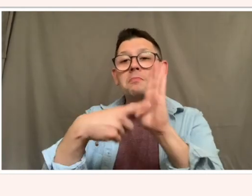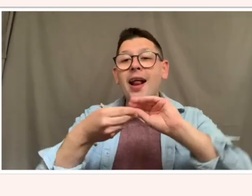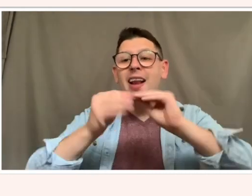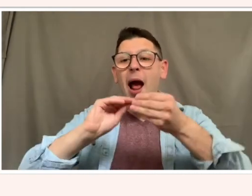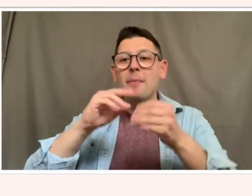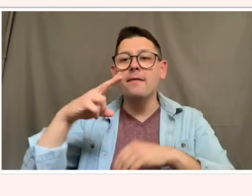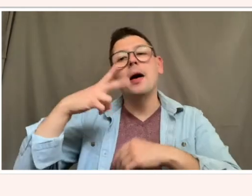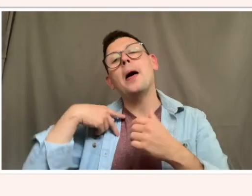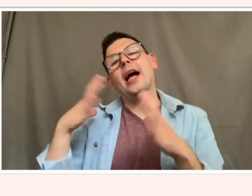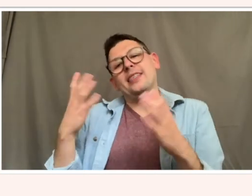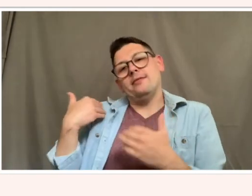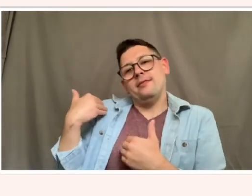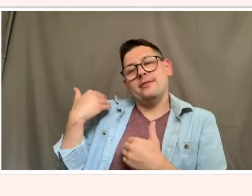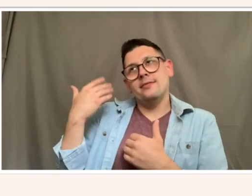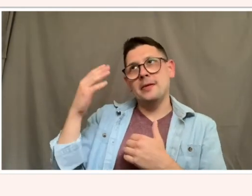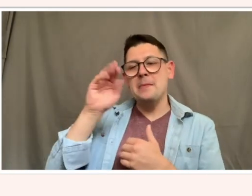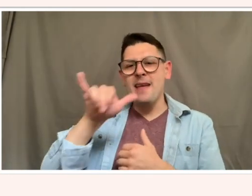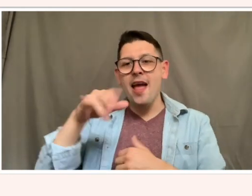We do matching cards.